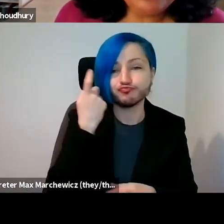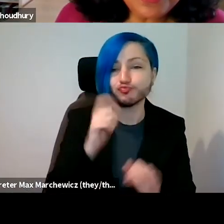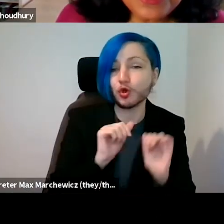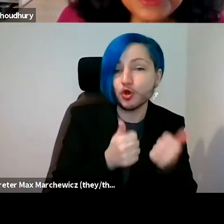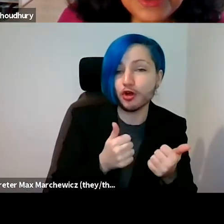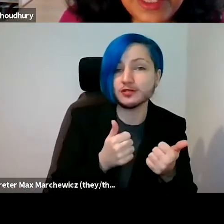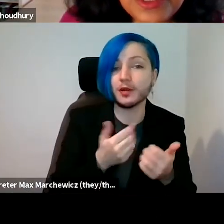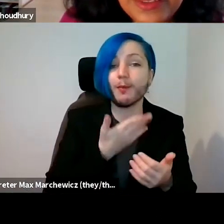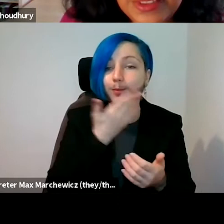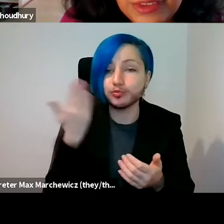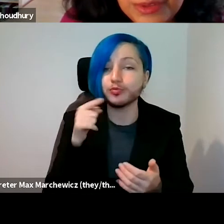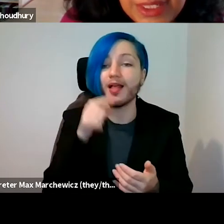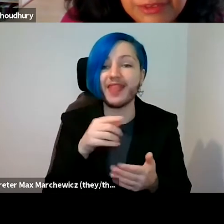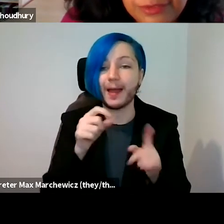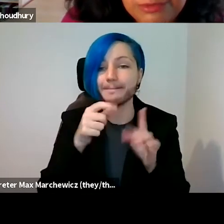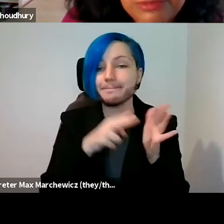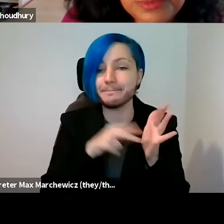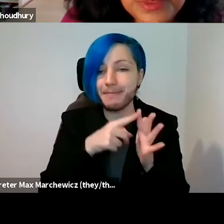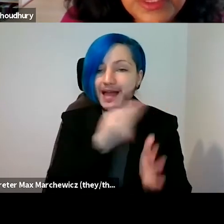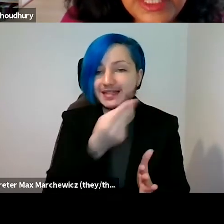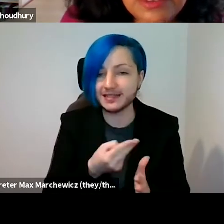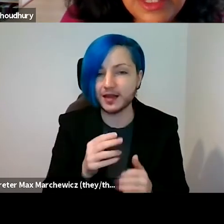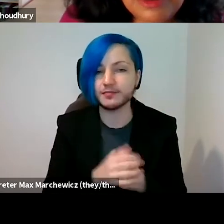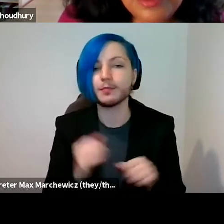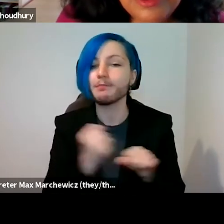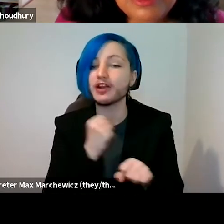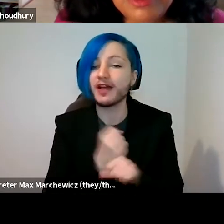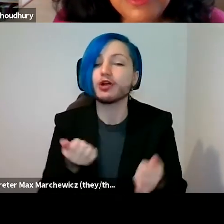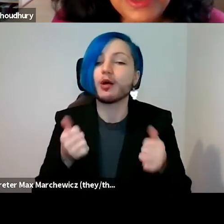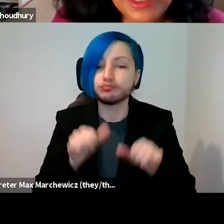The manufacturers occasionally introduced other forms, but these were never popular with the public,